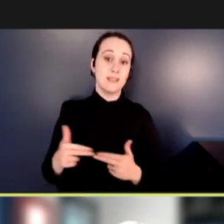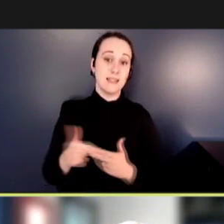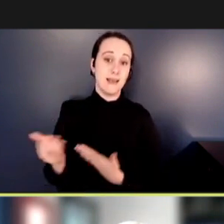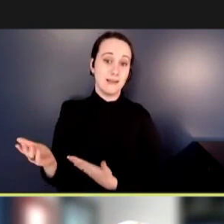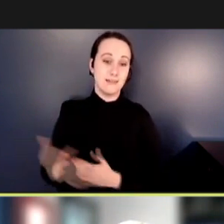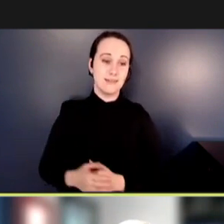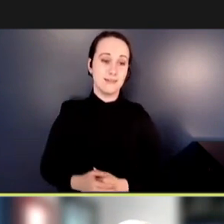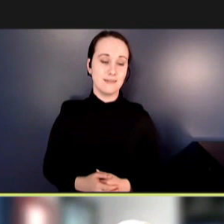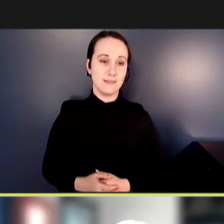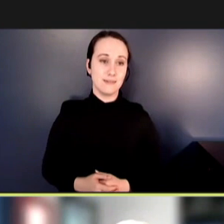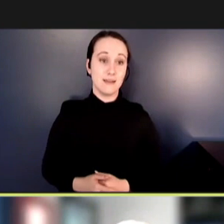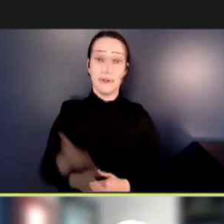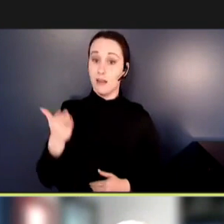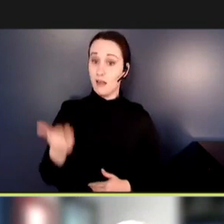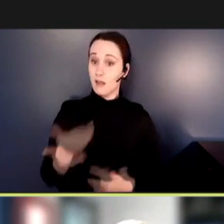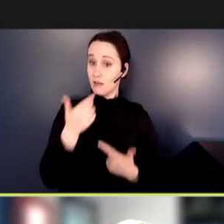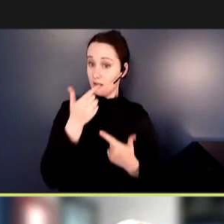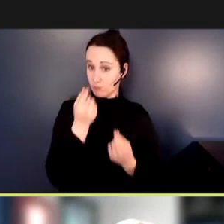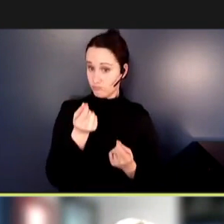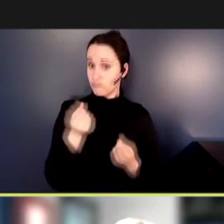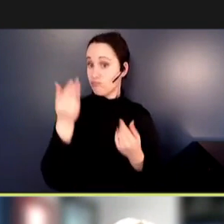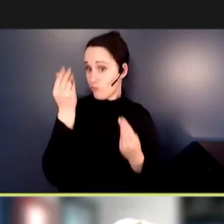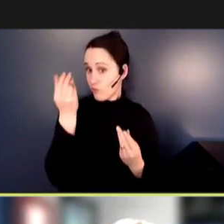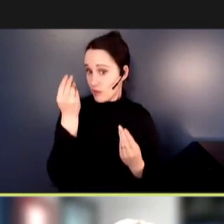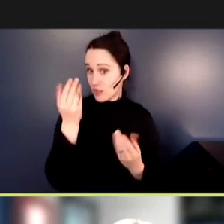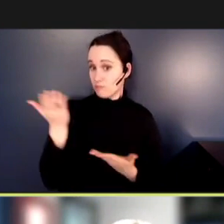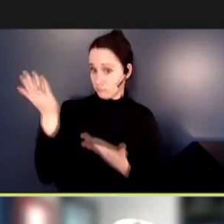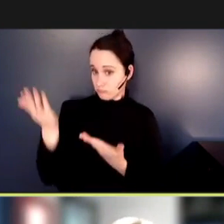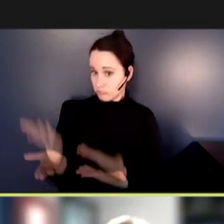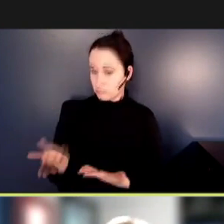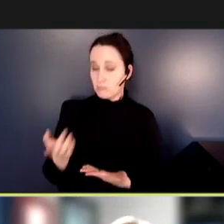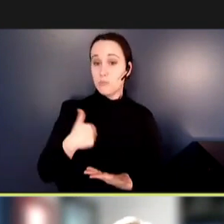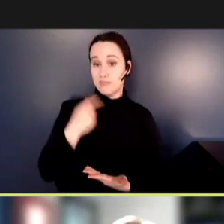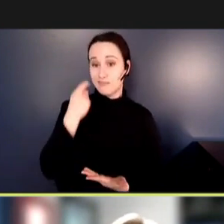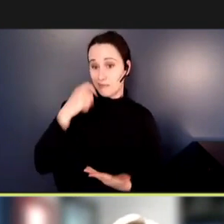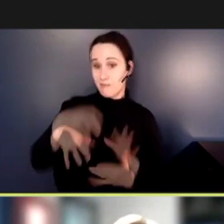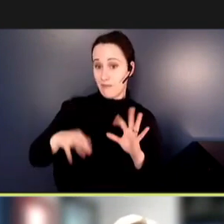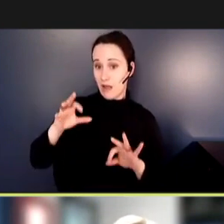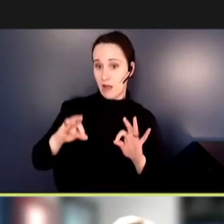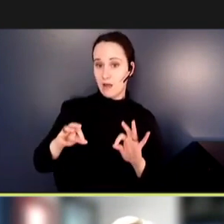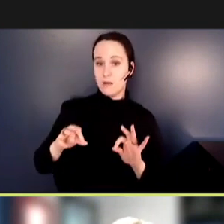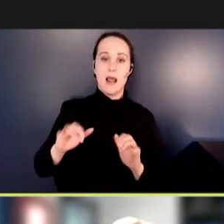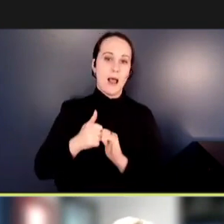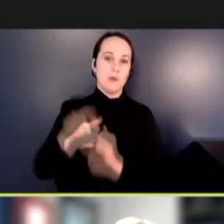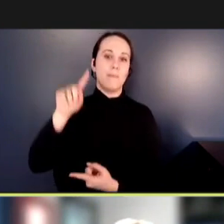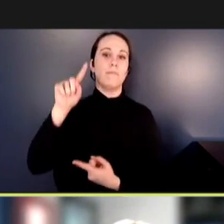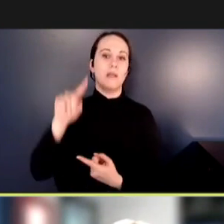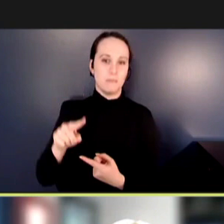So here's some interesting information that we found on minimizing the stress of immunization